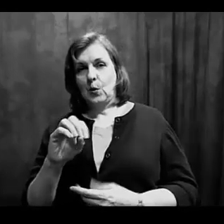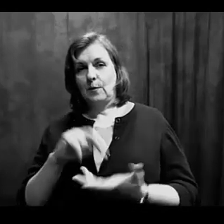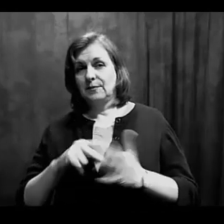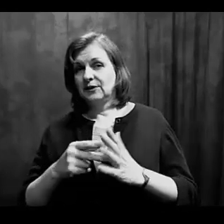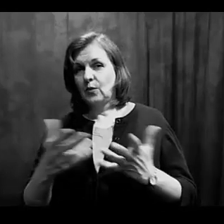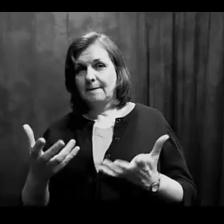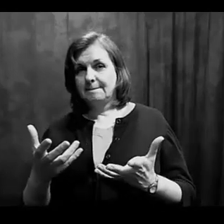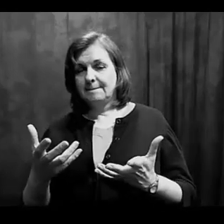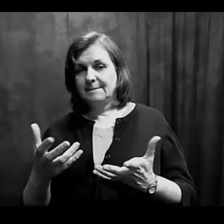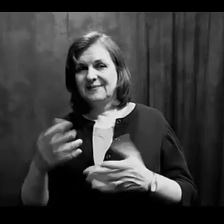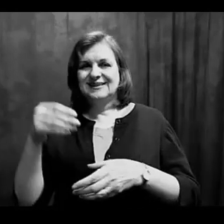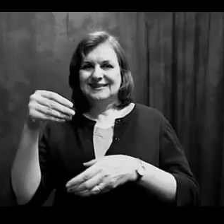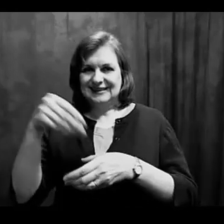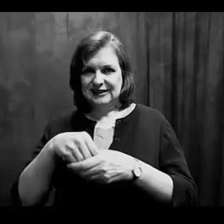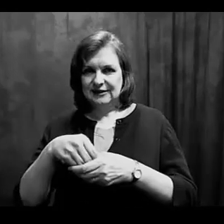"endo is ...